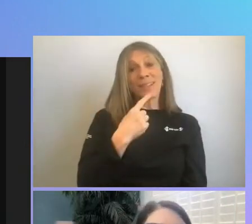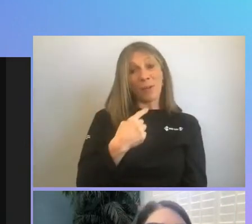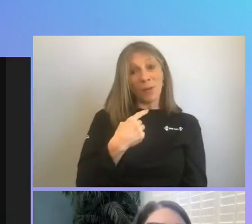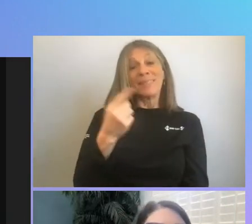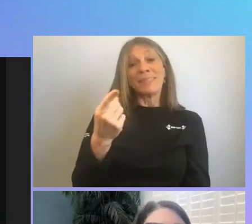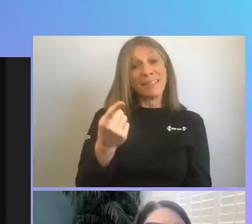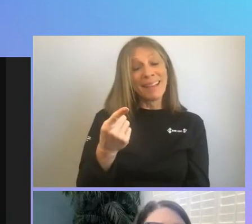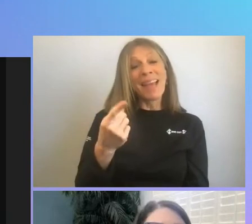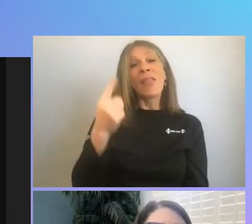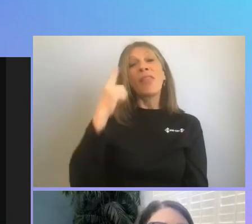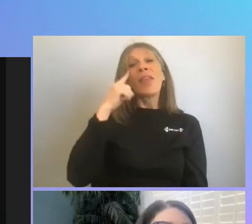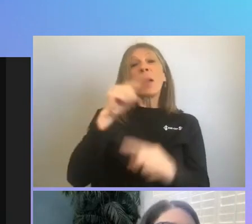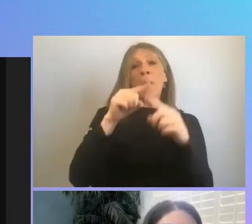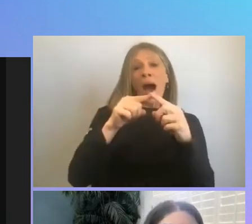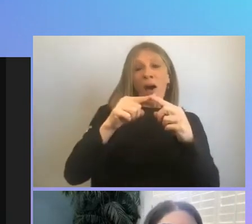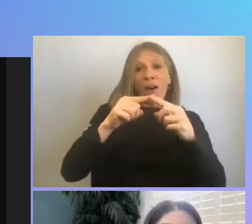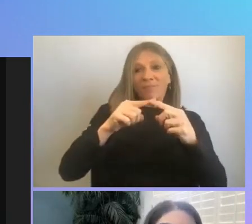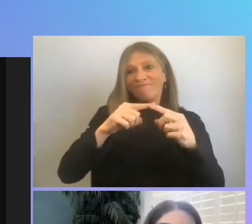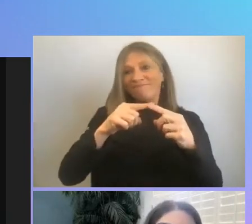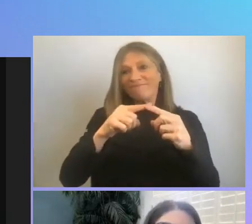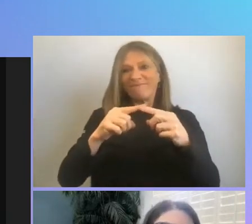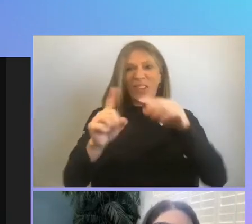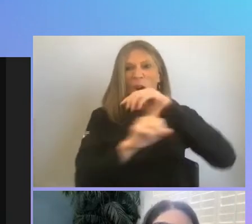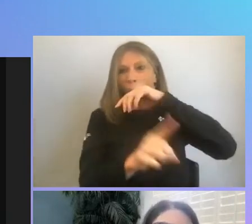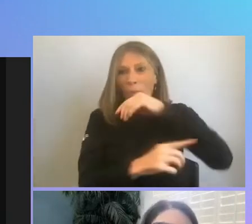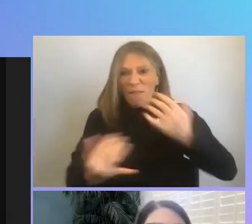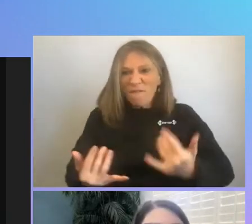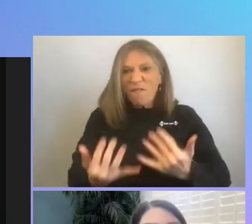fire where we just pretend it's fine. I'm fine, everything's